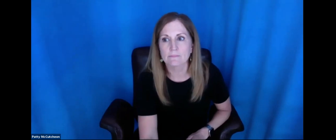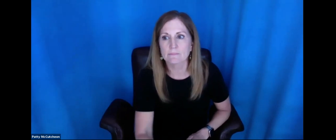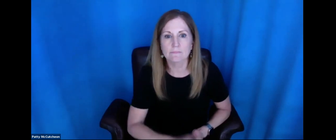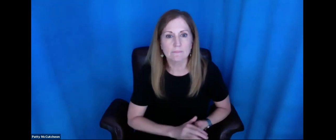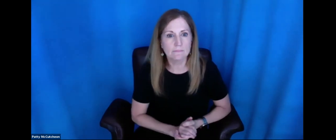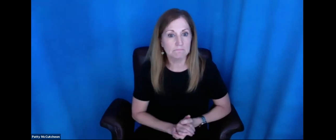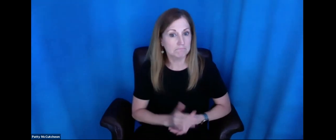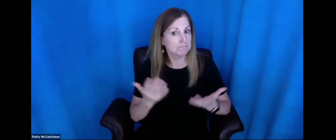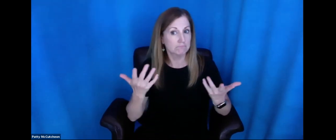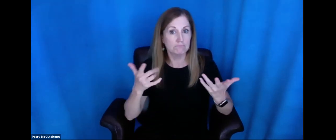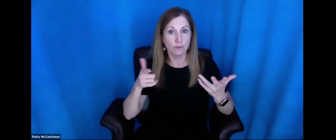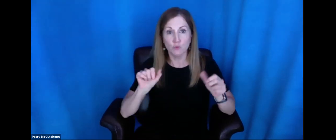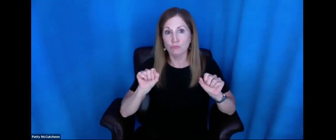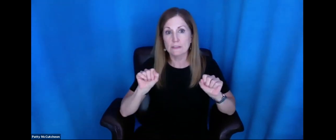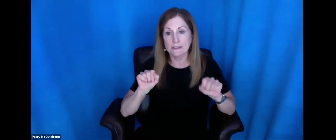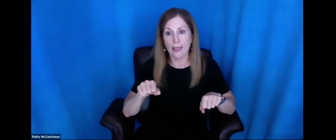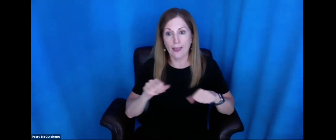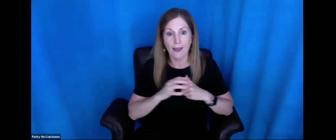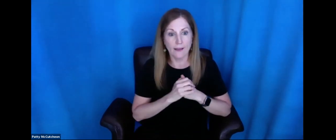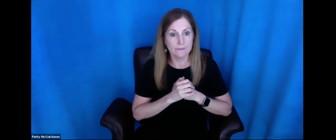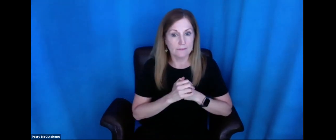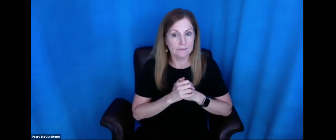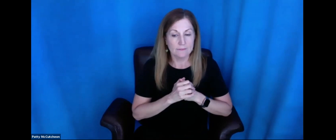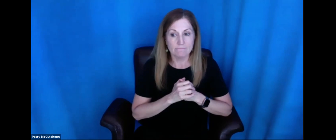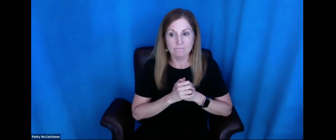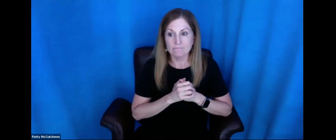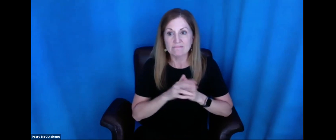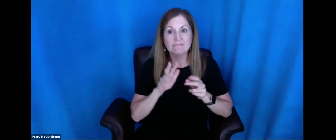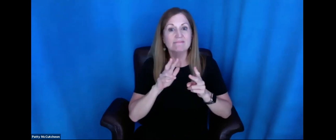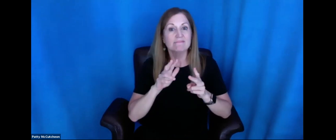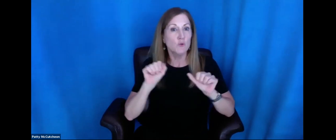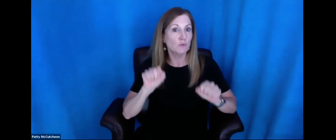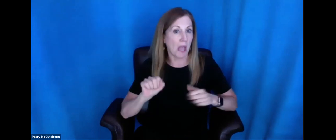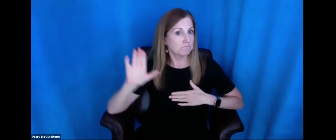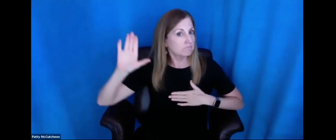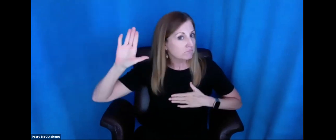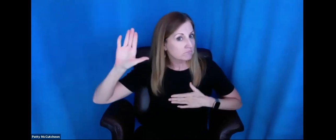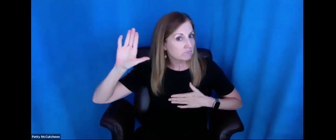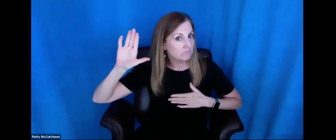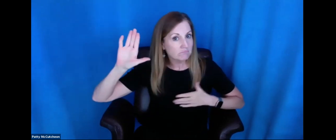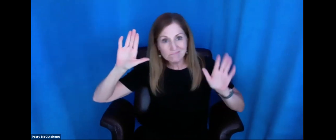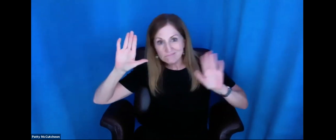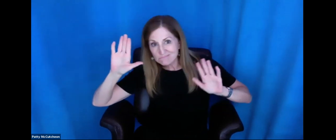You can either raise your hand physically.